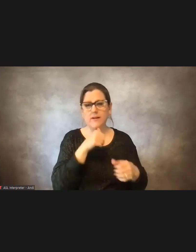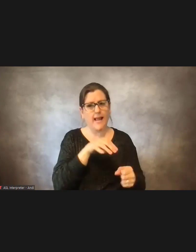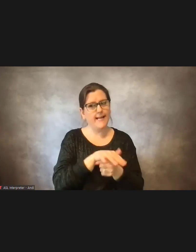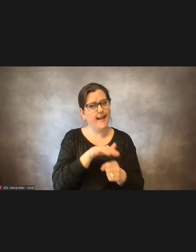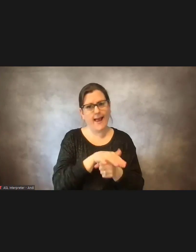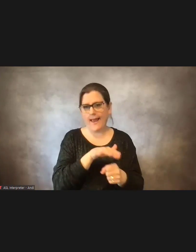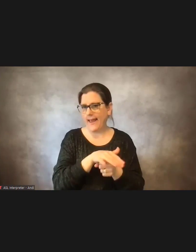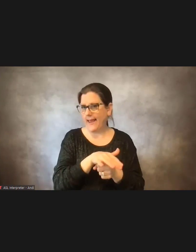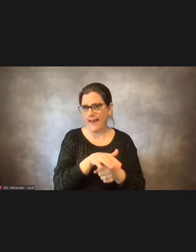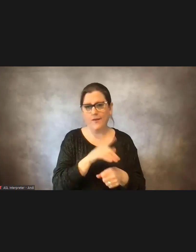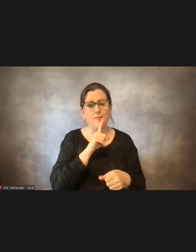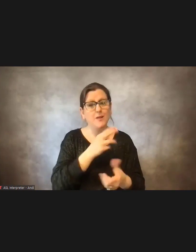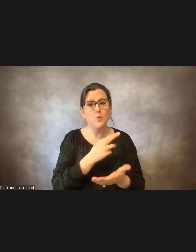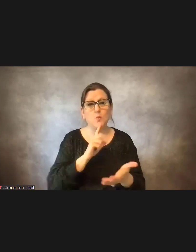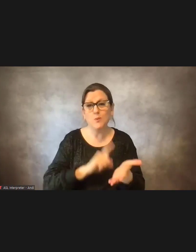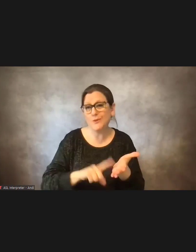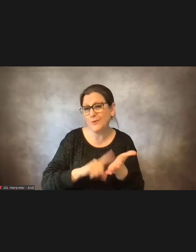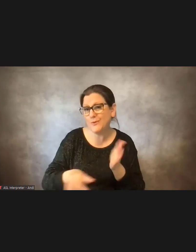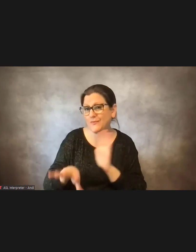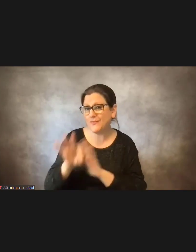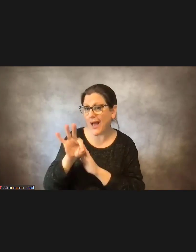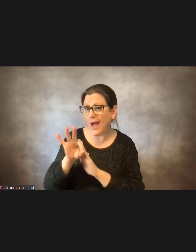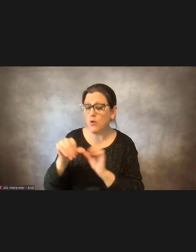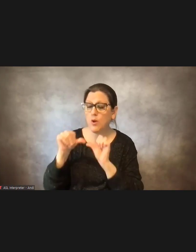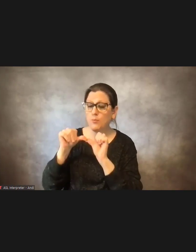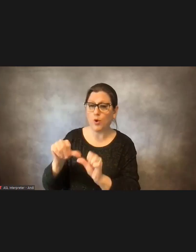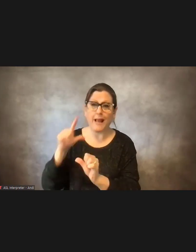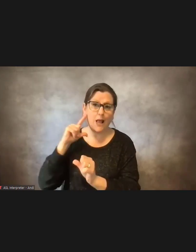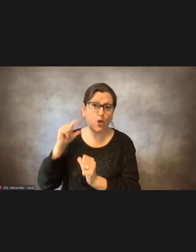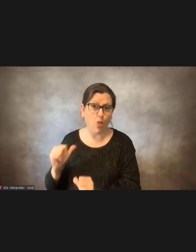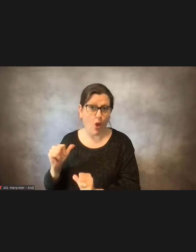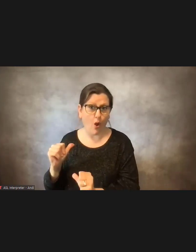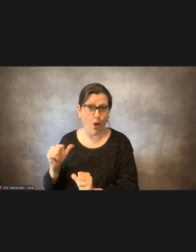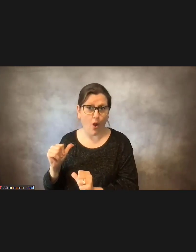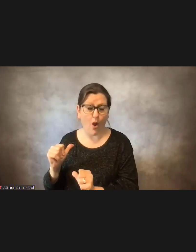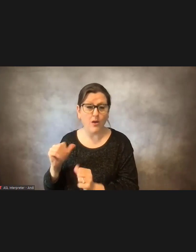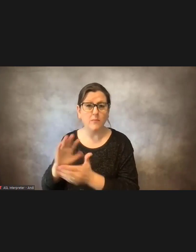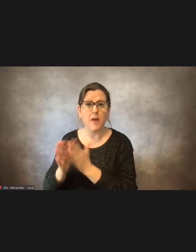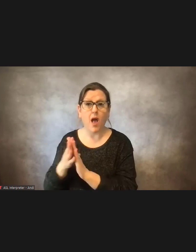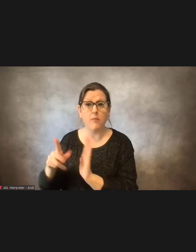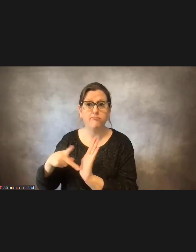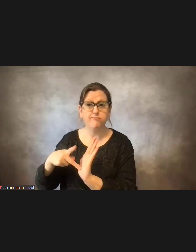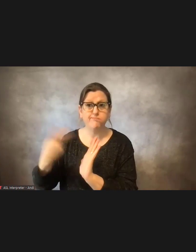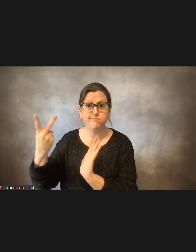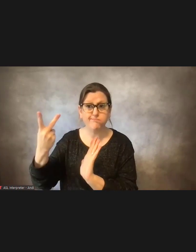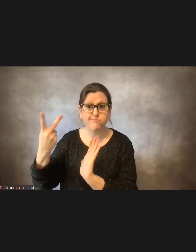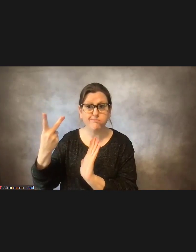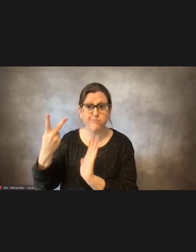period isn't enough. Research suggests that the incidence of newborn hearing loss